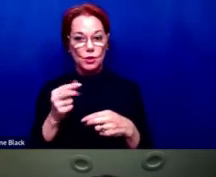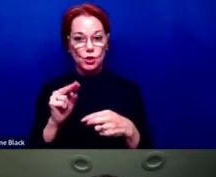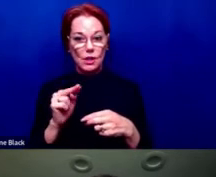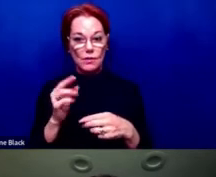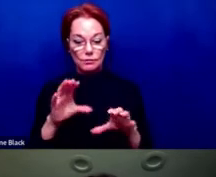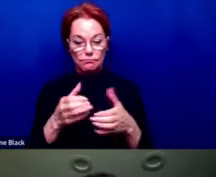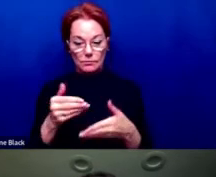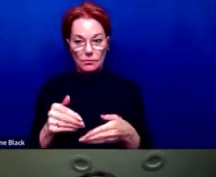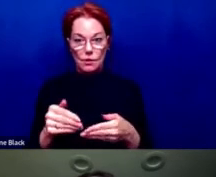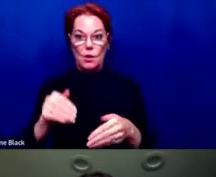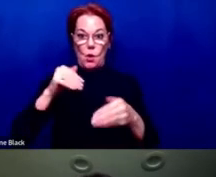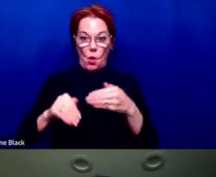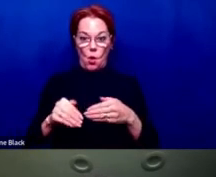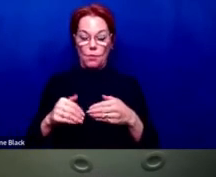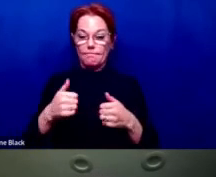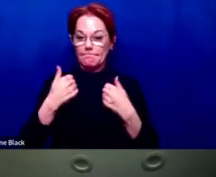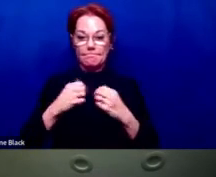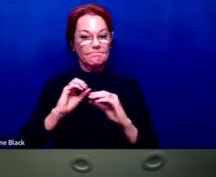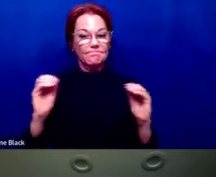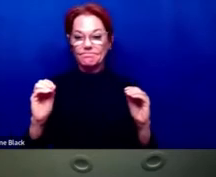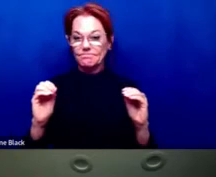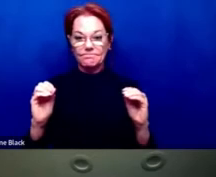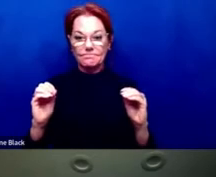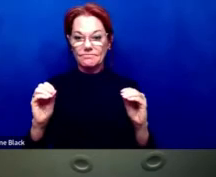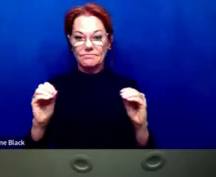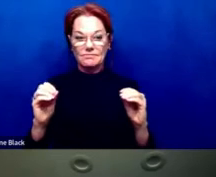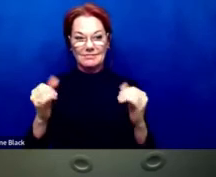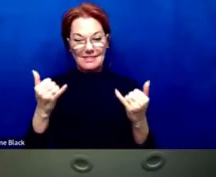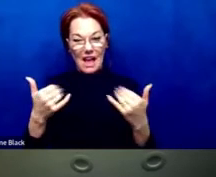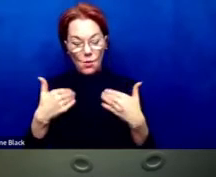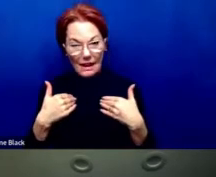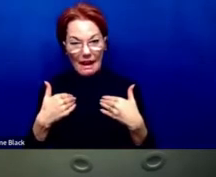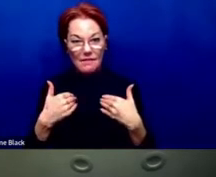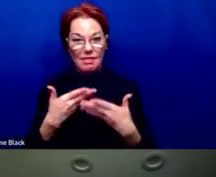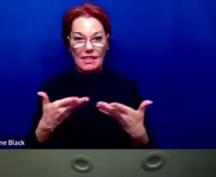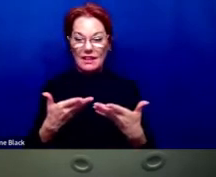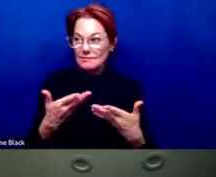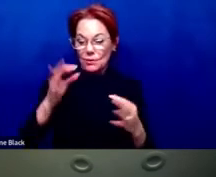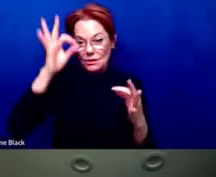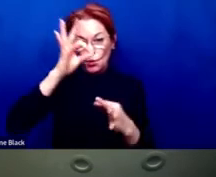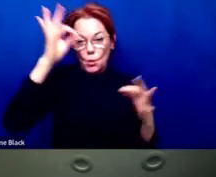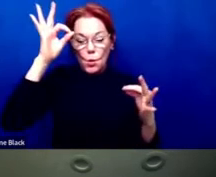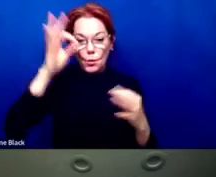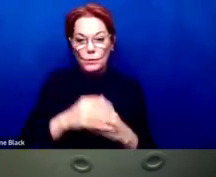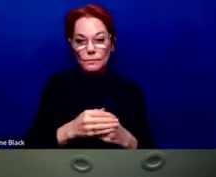this is, there's a lot of stuff out there that we just don't know, you know, and, you know, I would I would be lying if I